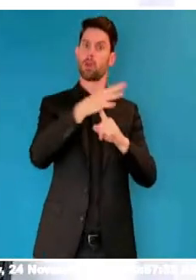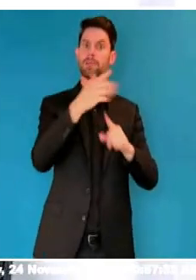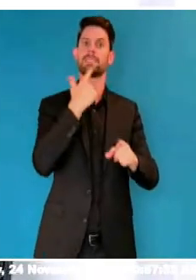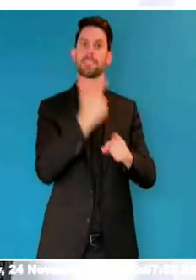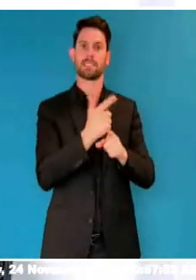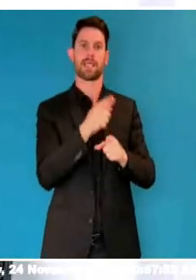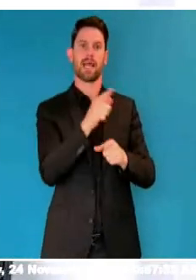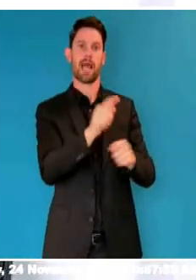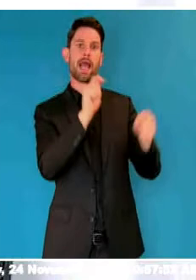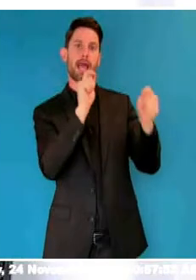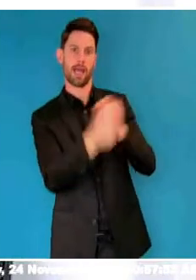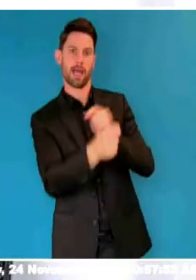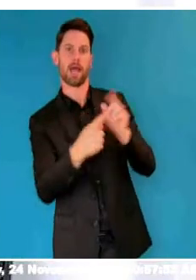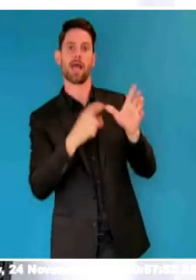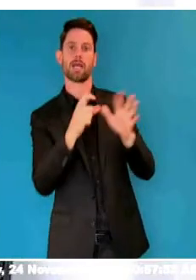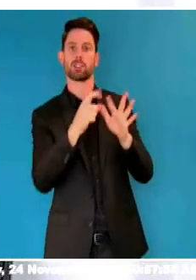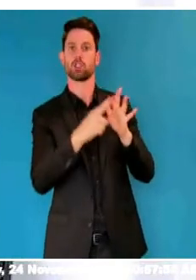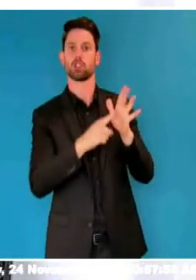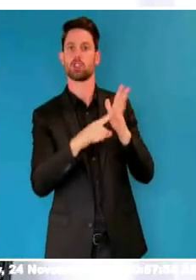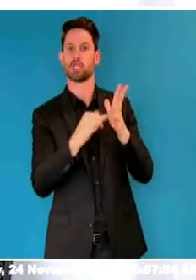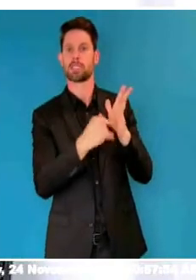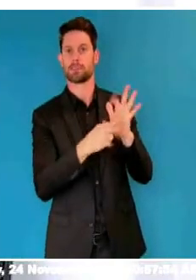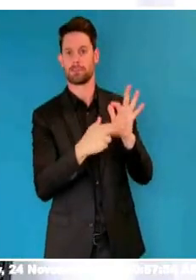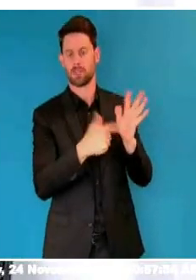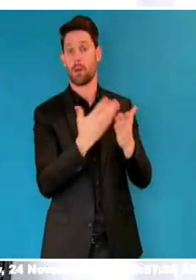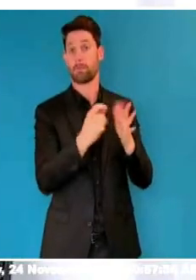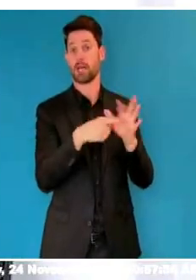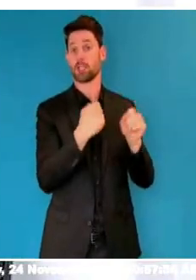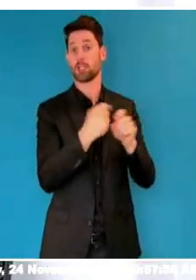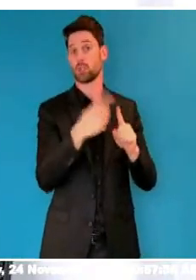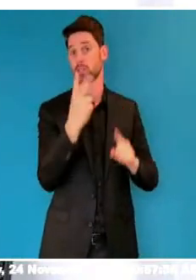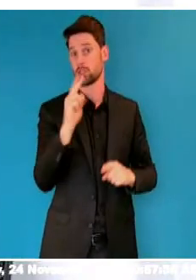Yes. MS DOWSETT: We see that on page 29 of the statement, Commissioner.